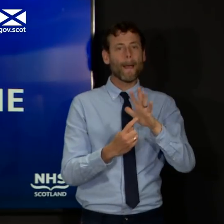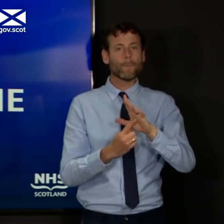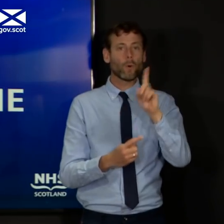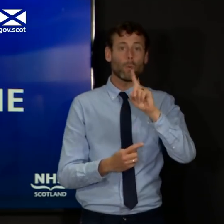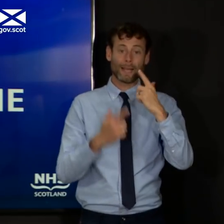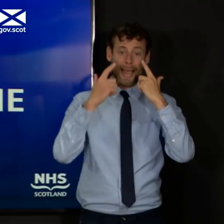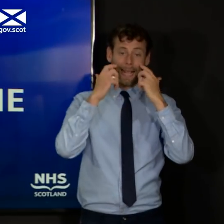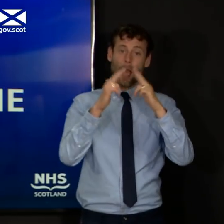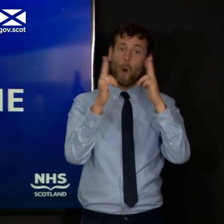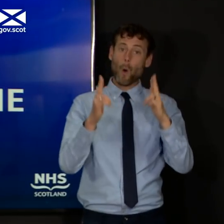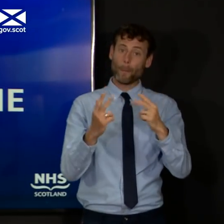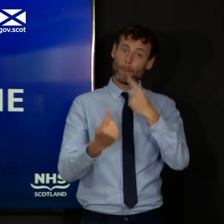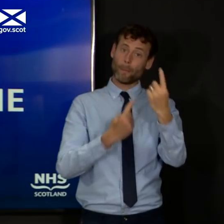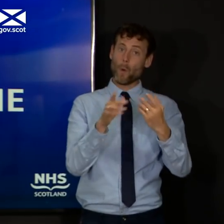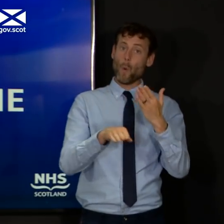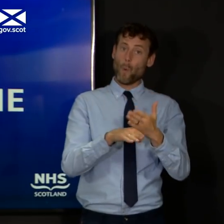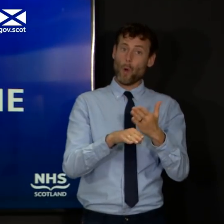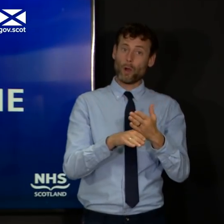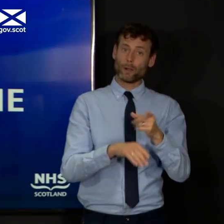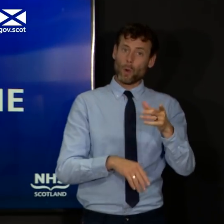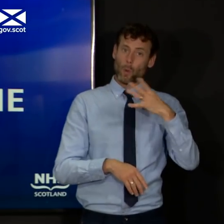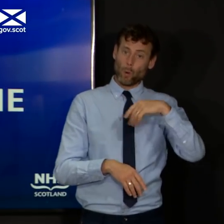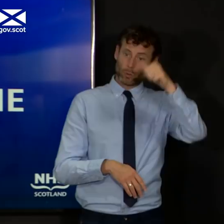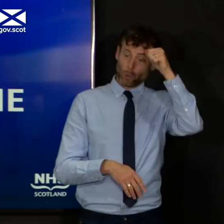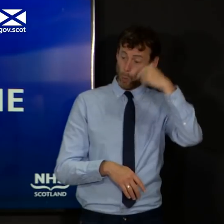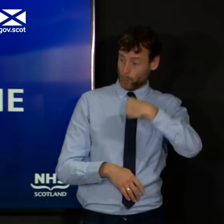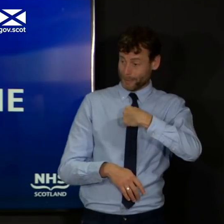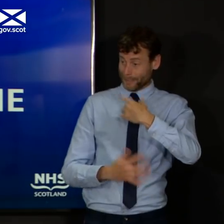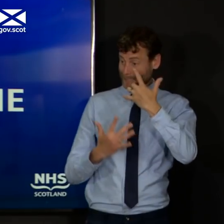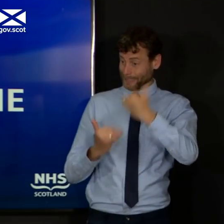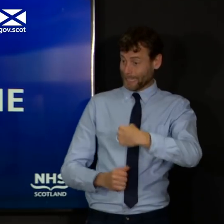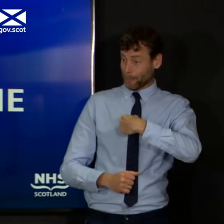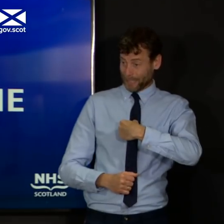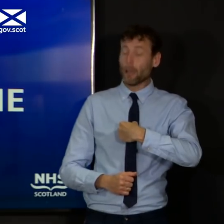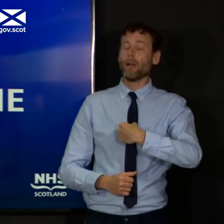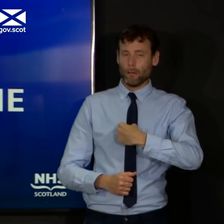not they are positive for the virus, in which case they will be isolating at home. And where